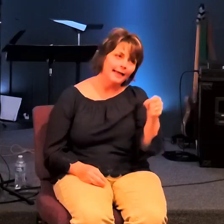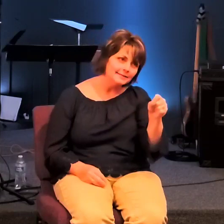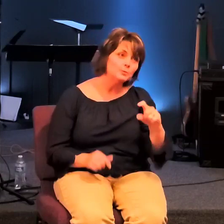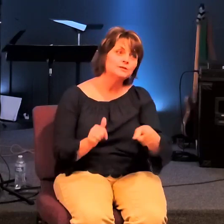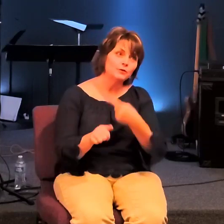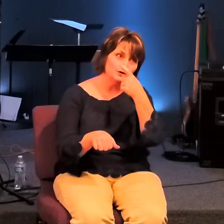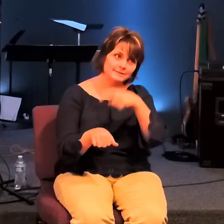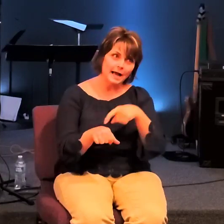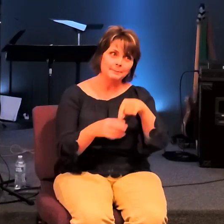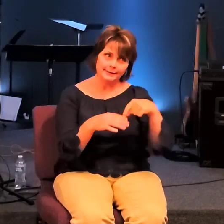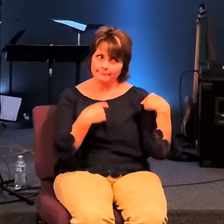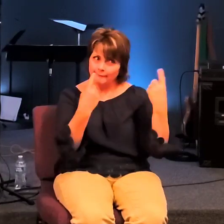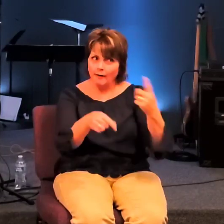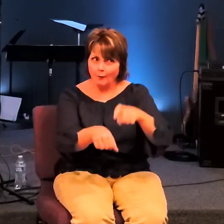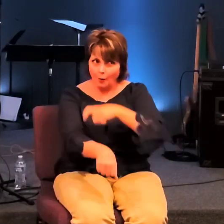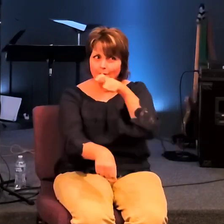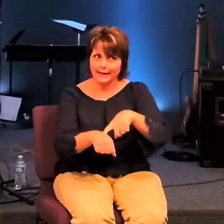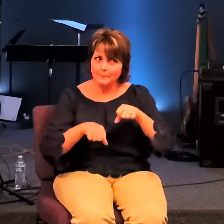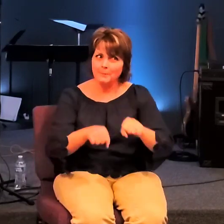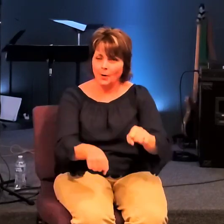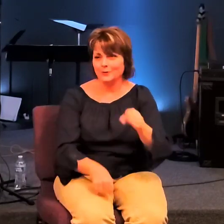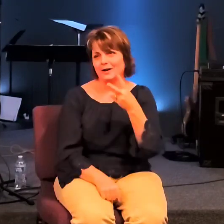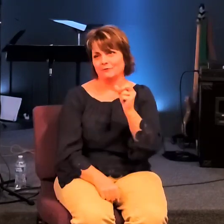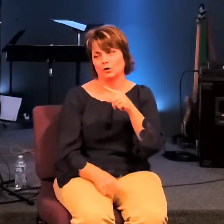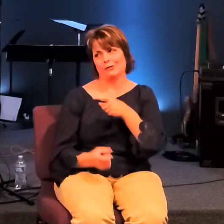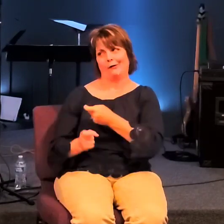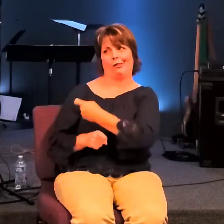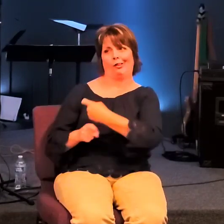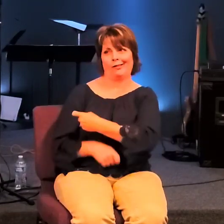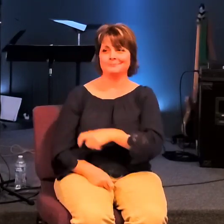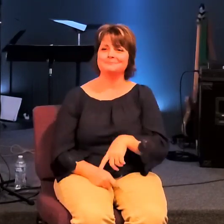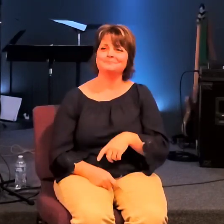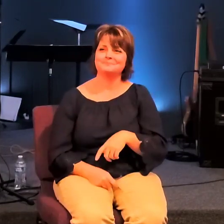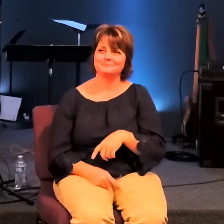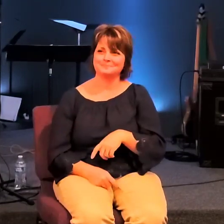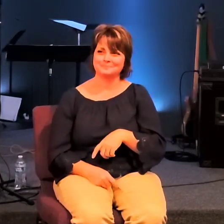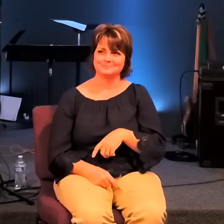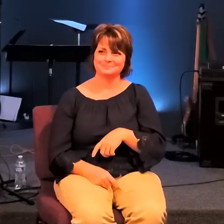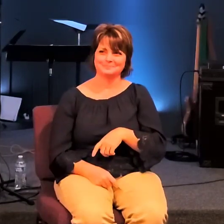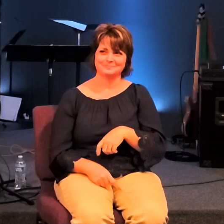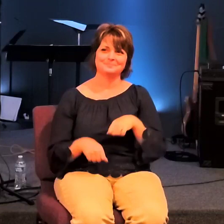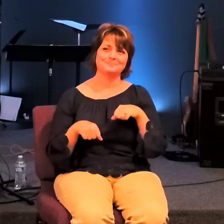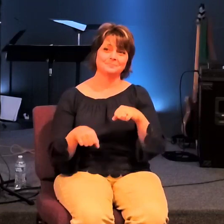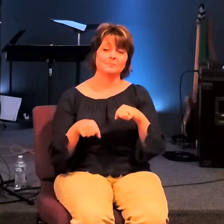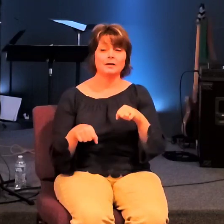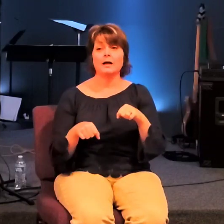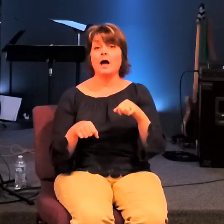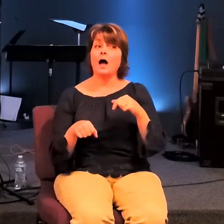in love the idea was I got up early cuz I need to finish up my sermon by I still feel